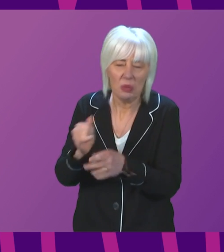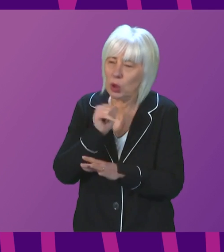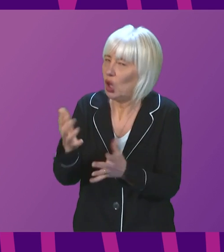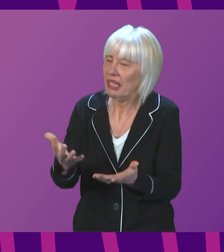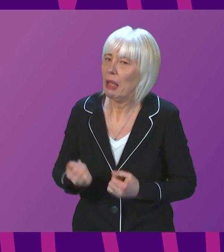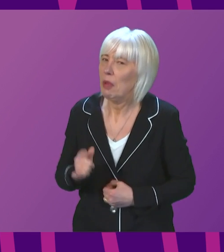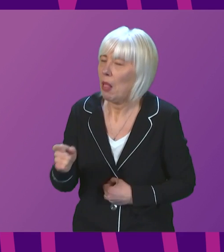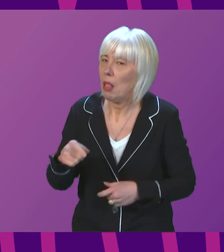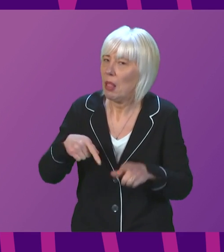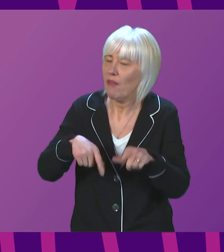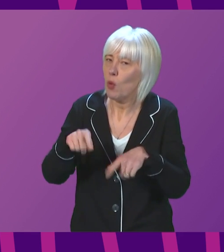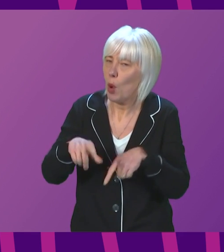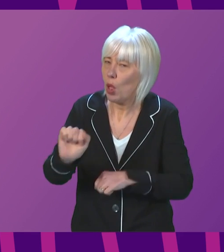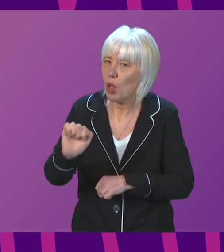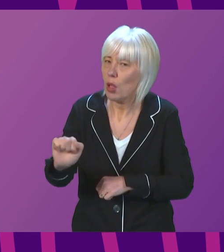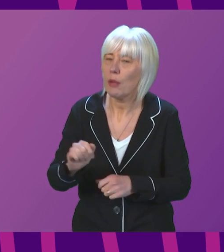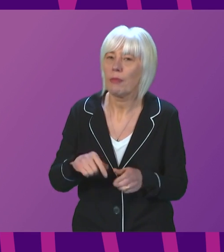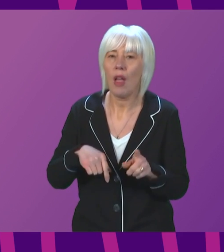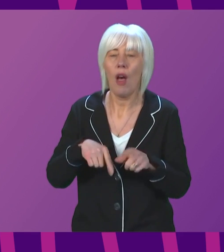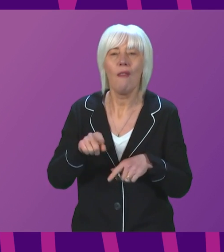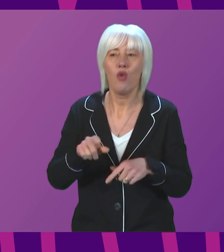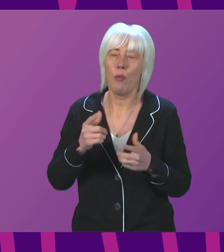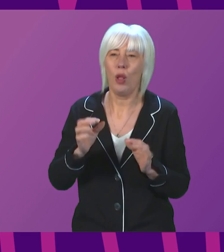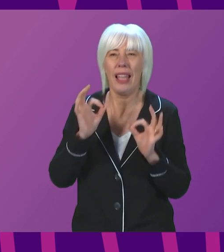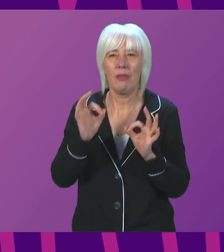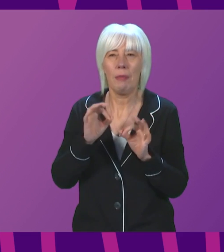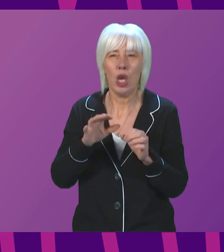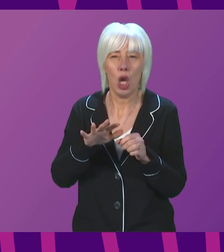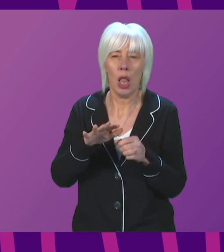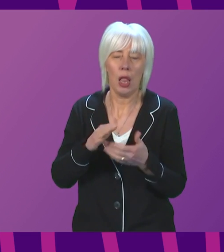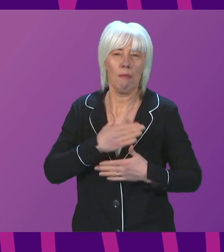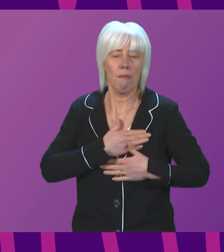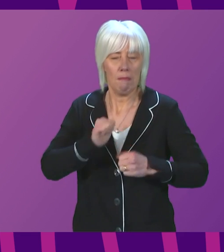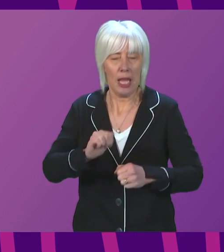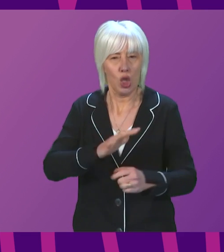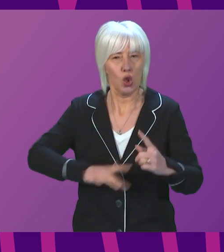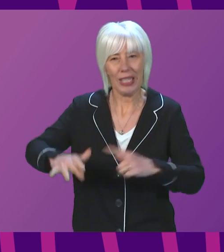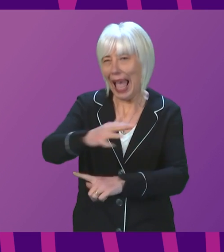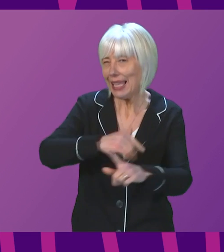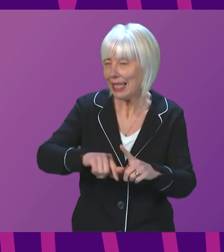Football, of course, has a very special place in our society, which is why it is vital that